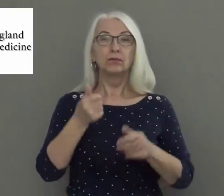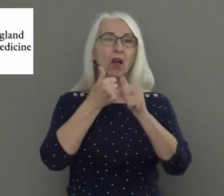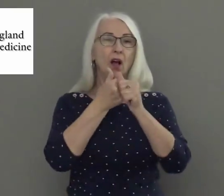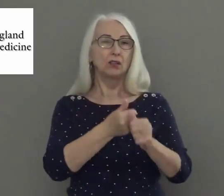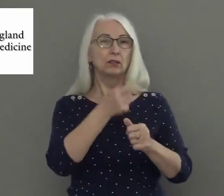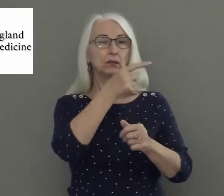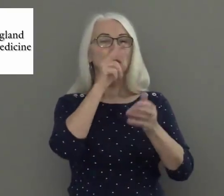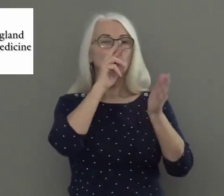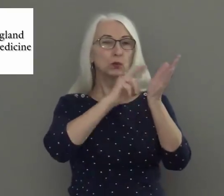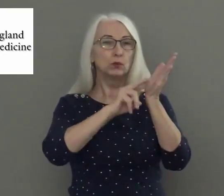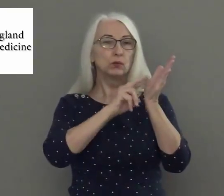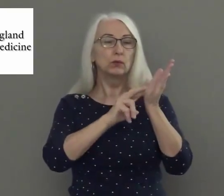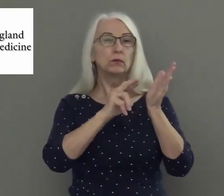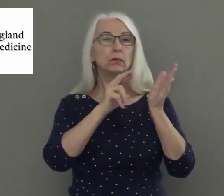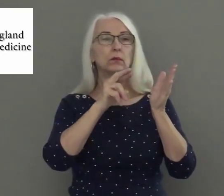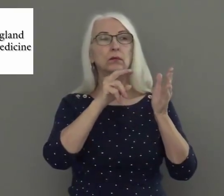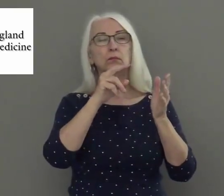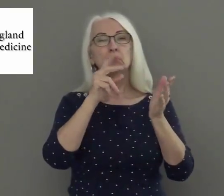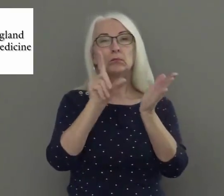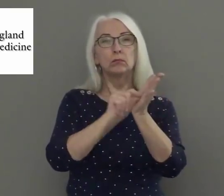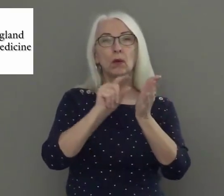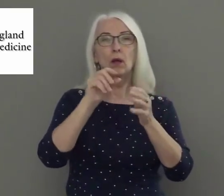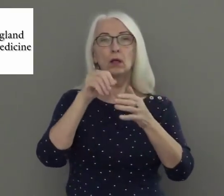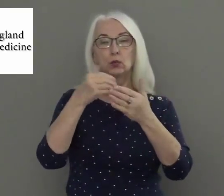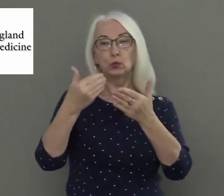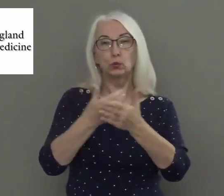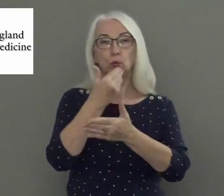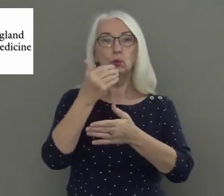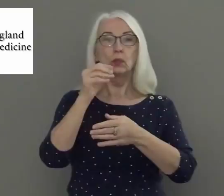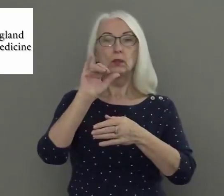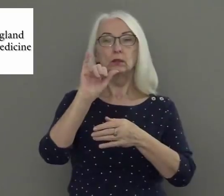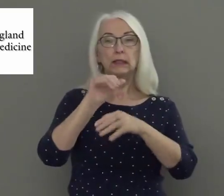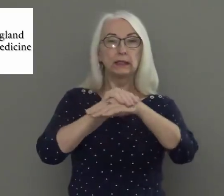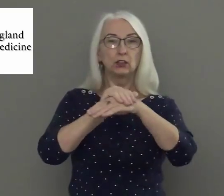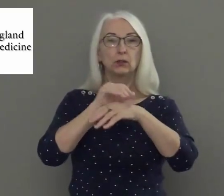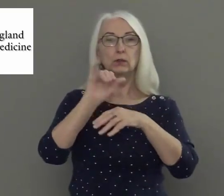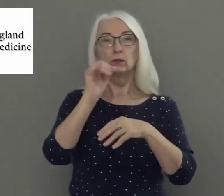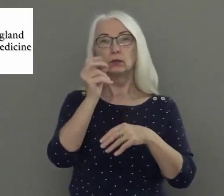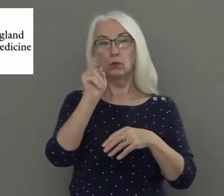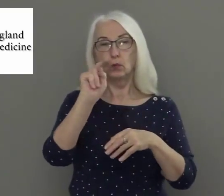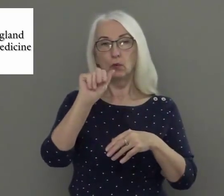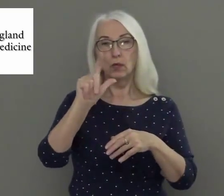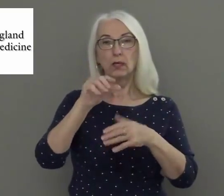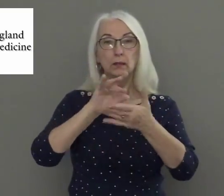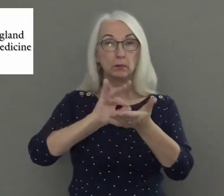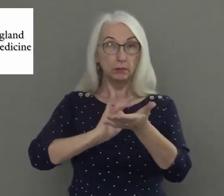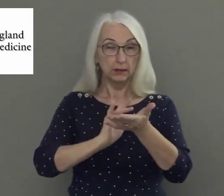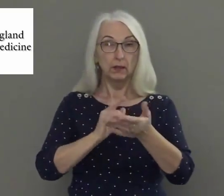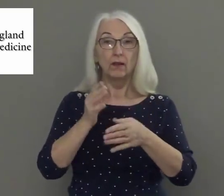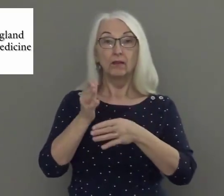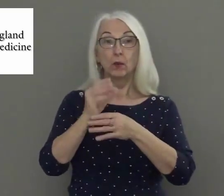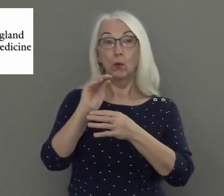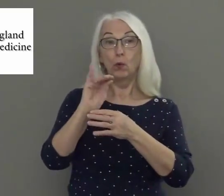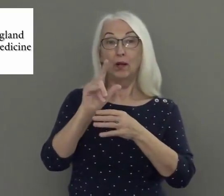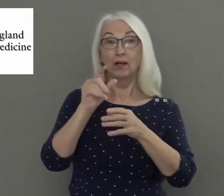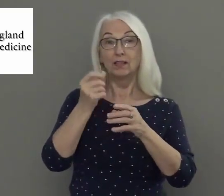According to research published in the New England Journal of Medicine, fish oil